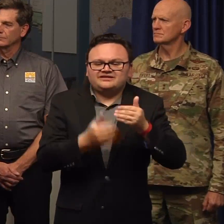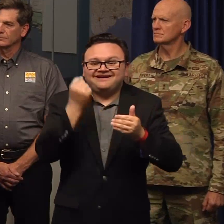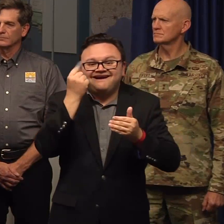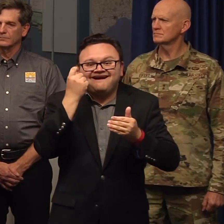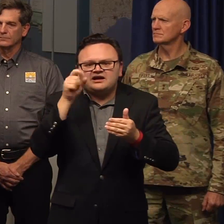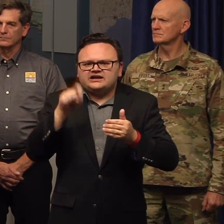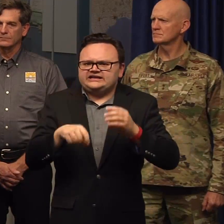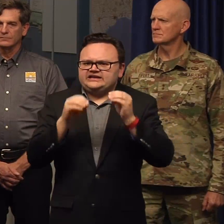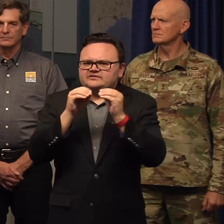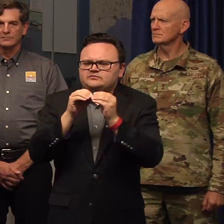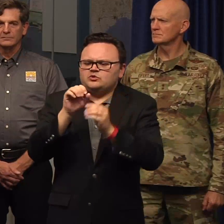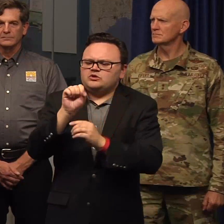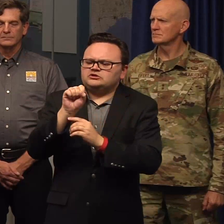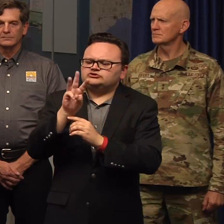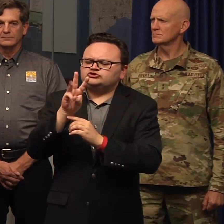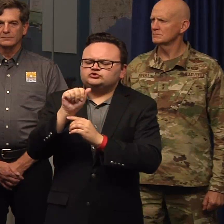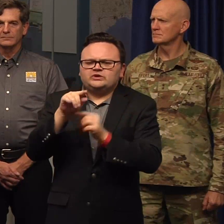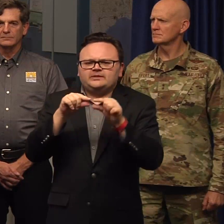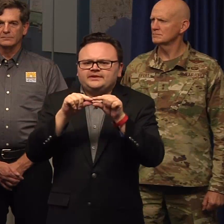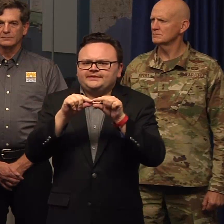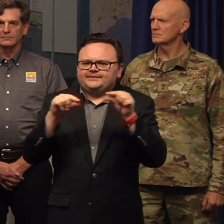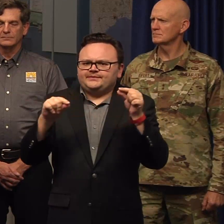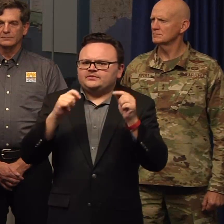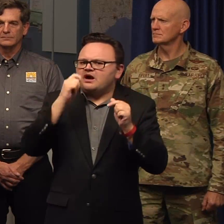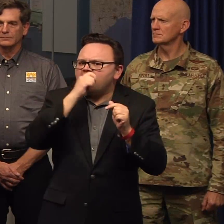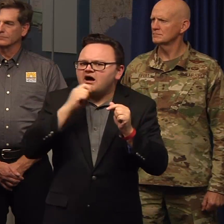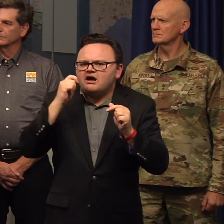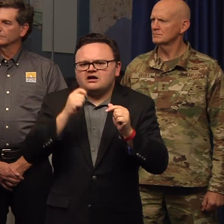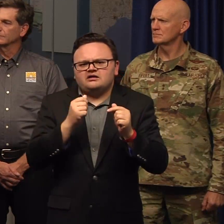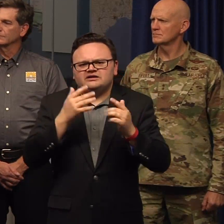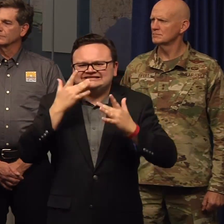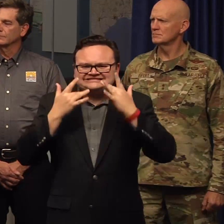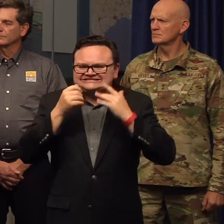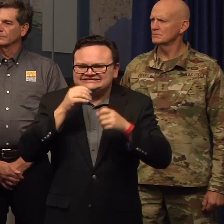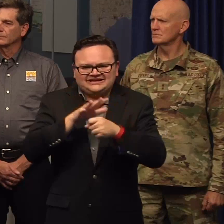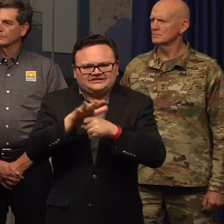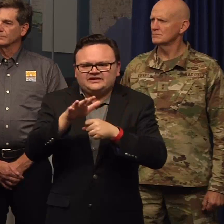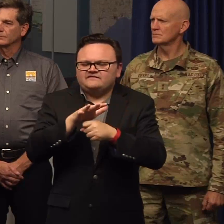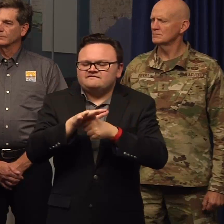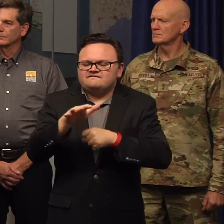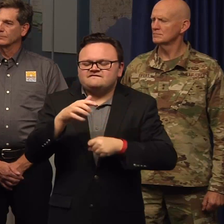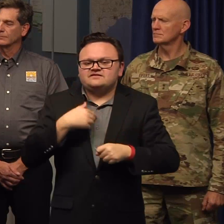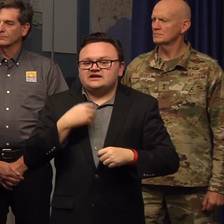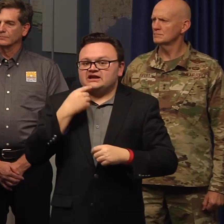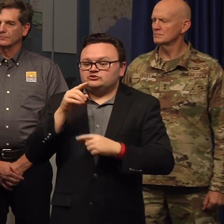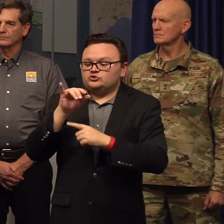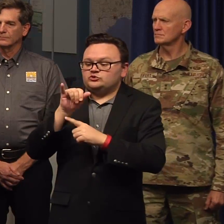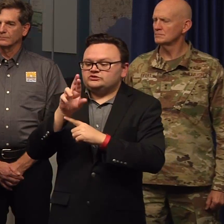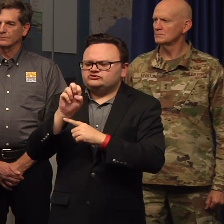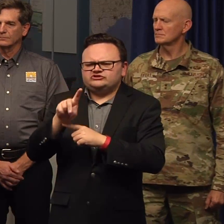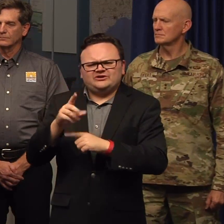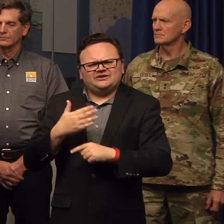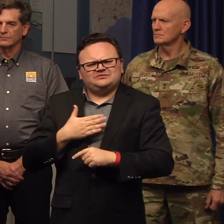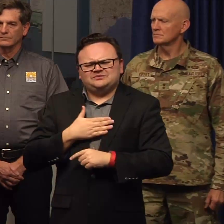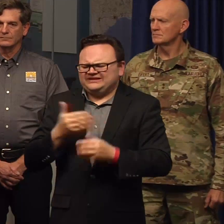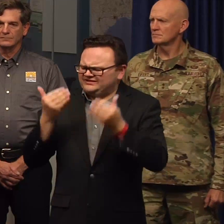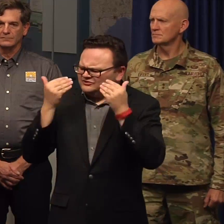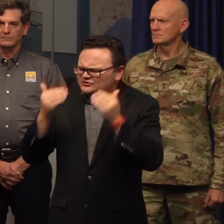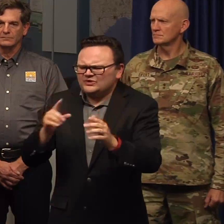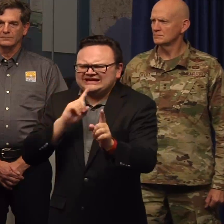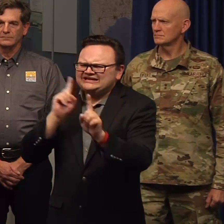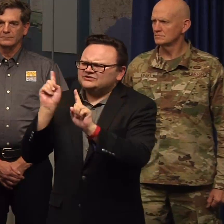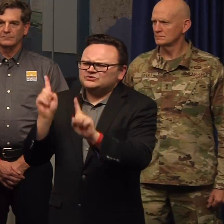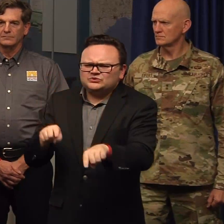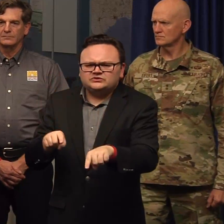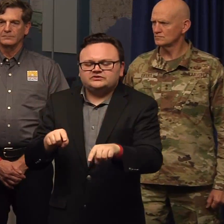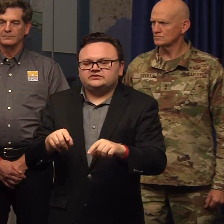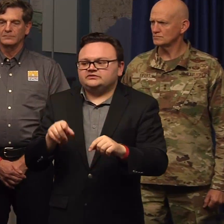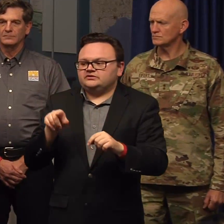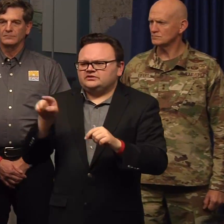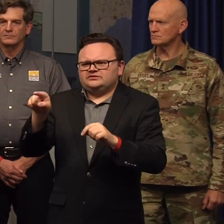COULD DO IT BUT THEN THE REST